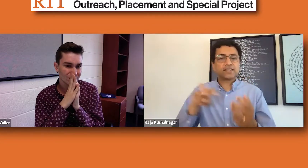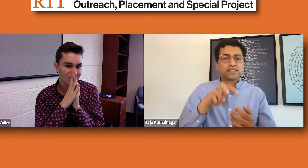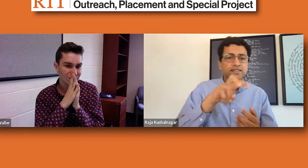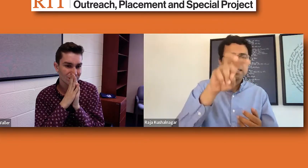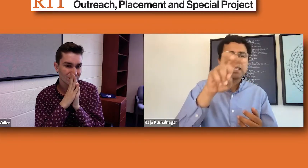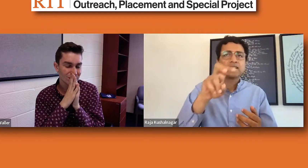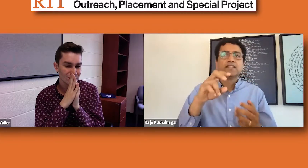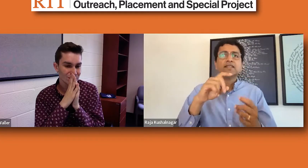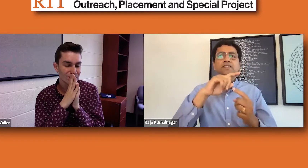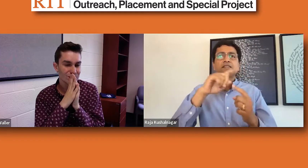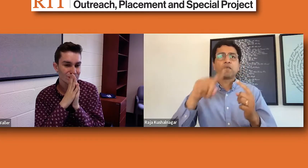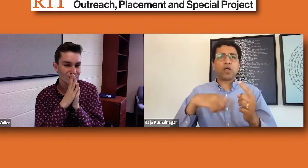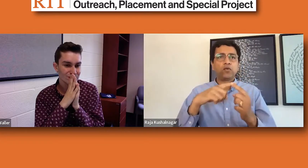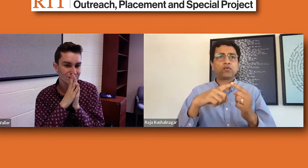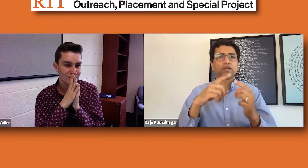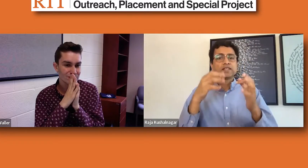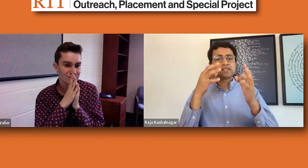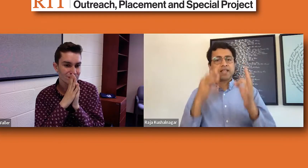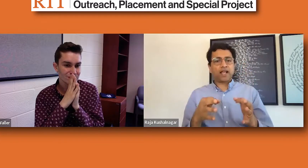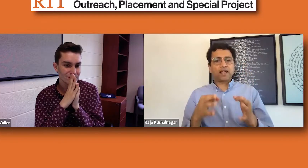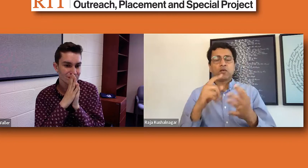I, you know, Previously on my research journey,